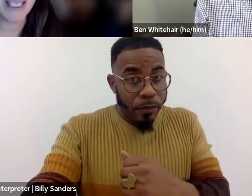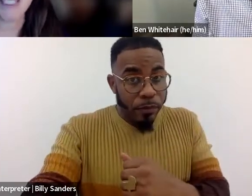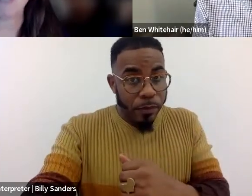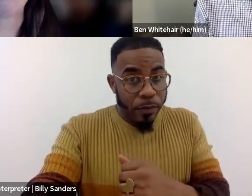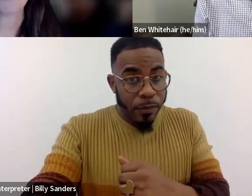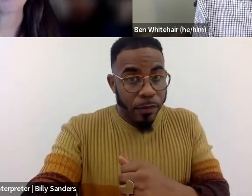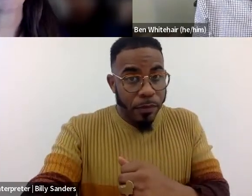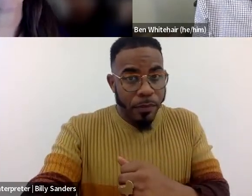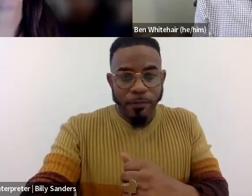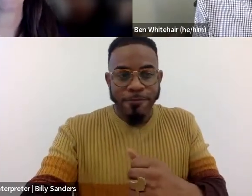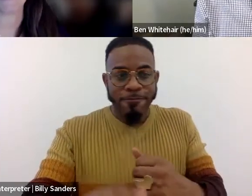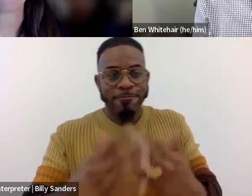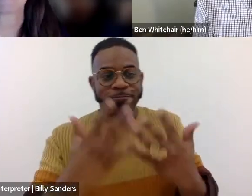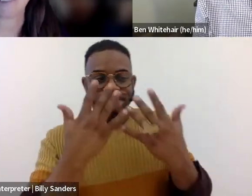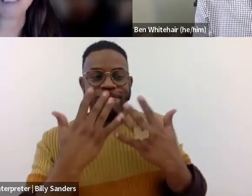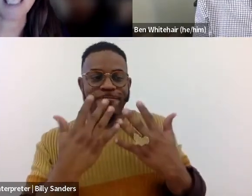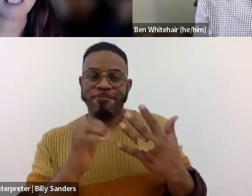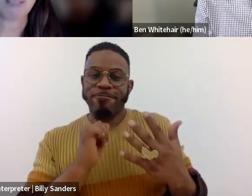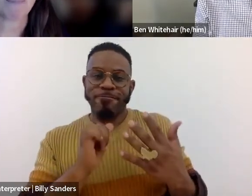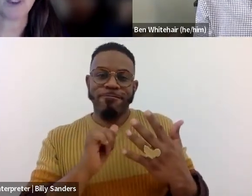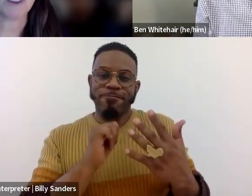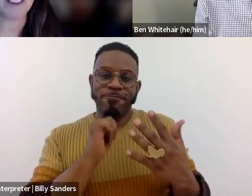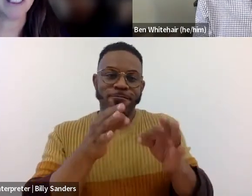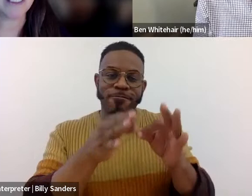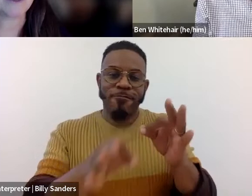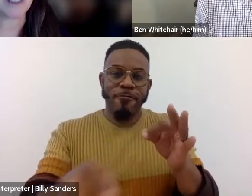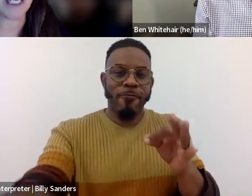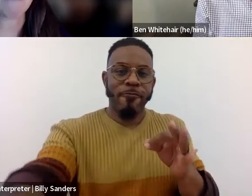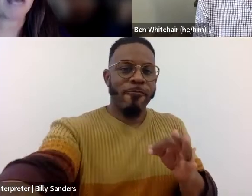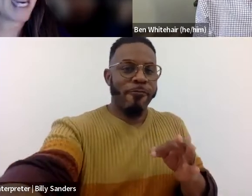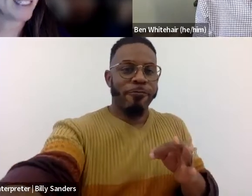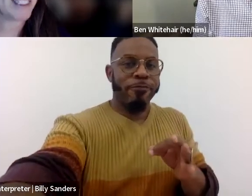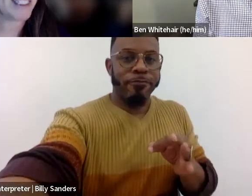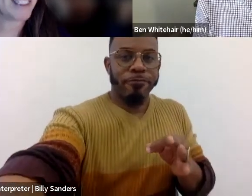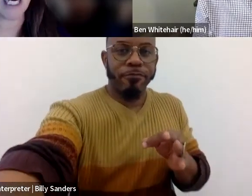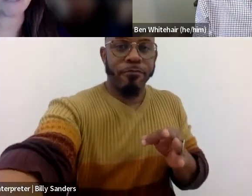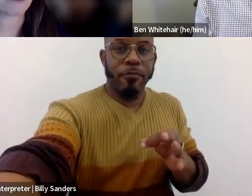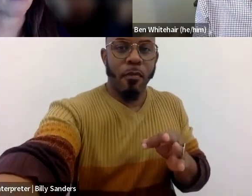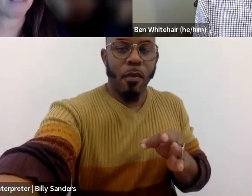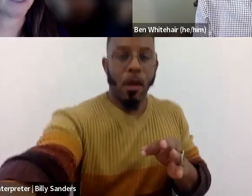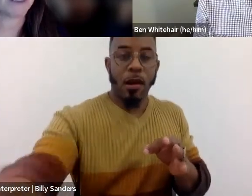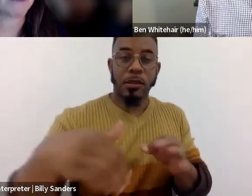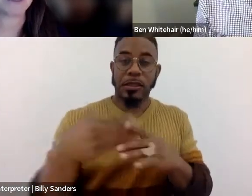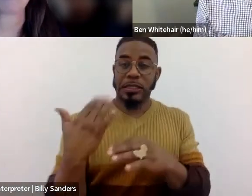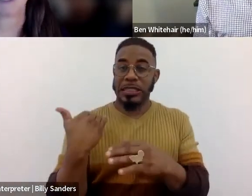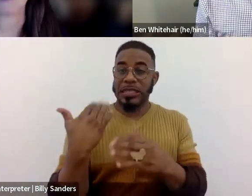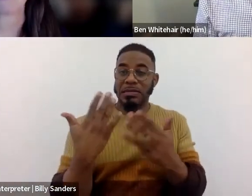Unfortunately not, it's not that simple and I've had in the last probably six months,